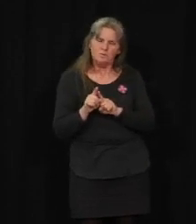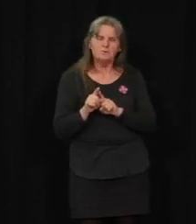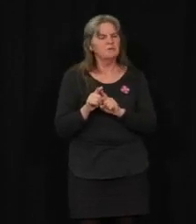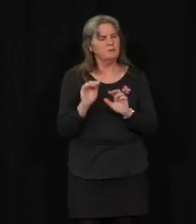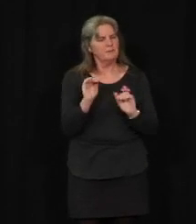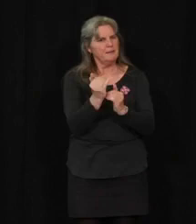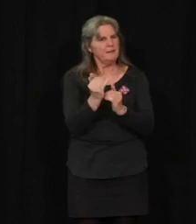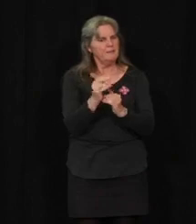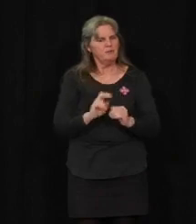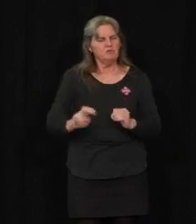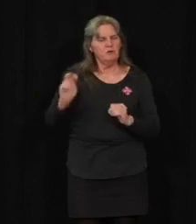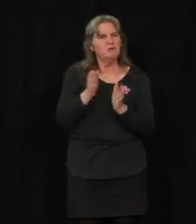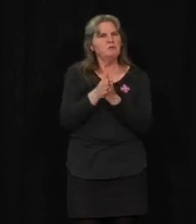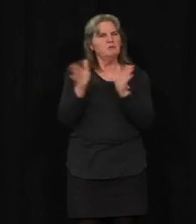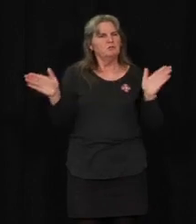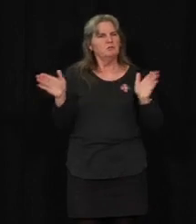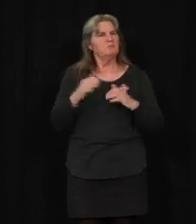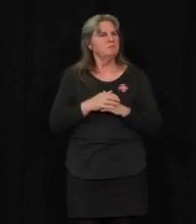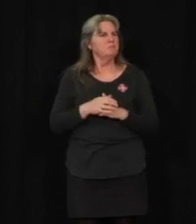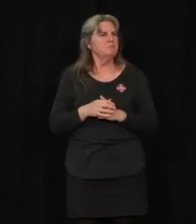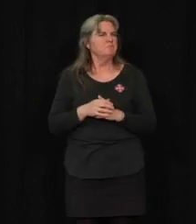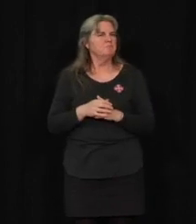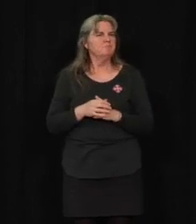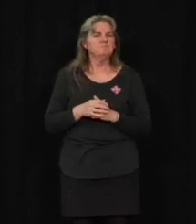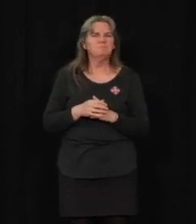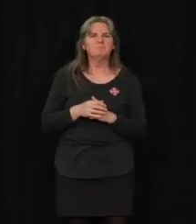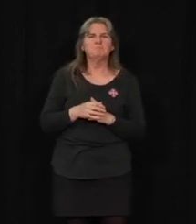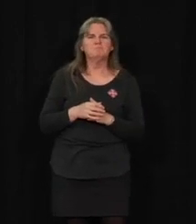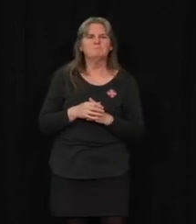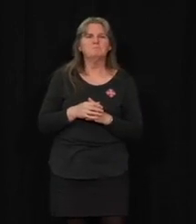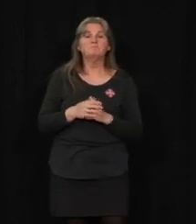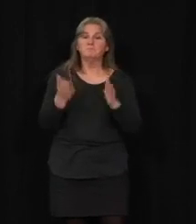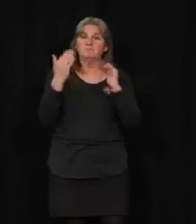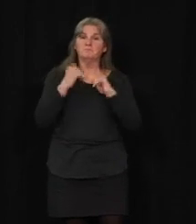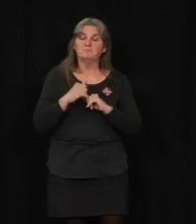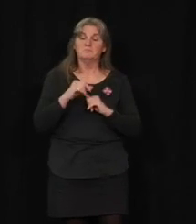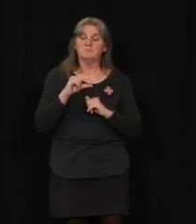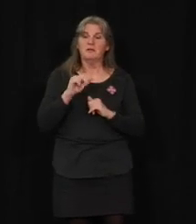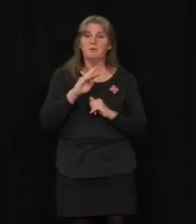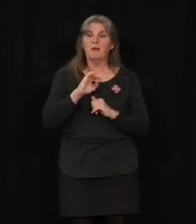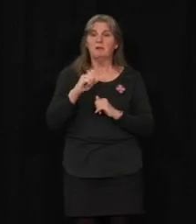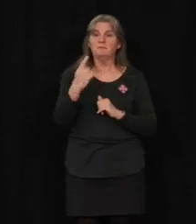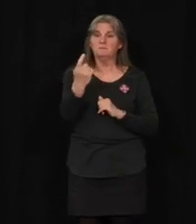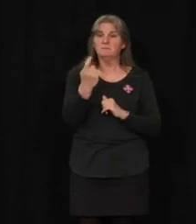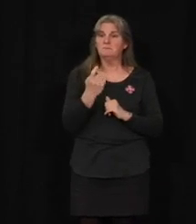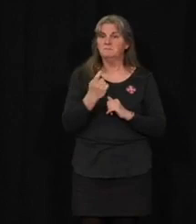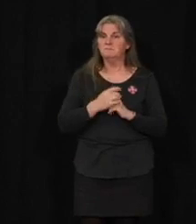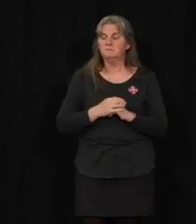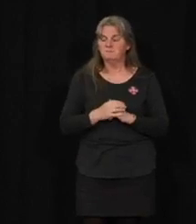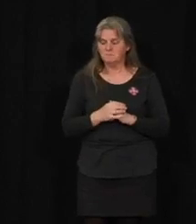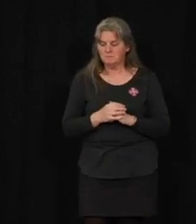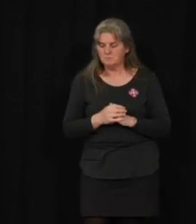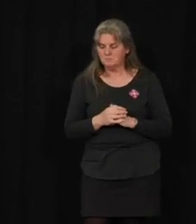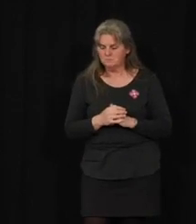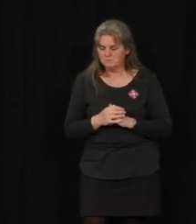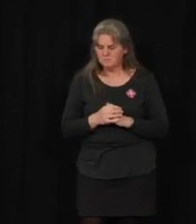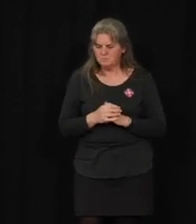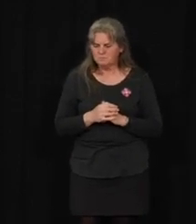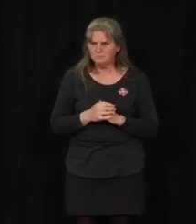a Yukon. Next question, Gabrielle? Reporter: Okay.